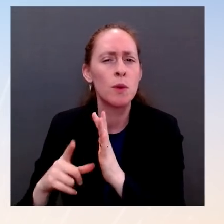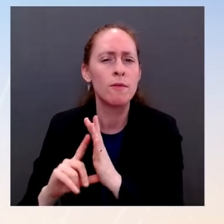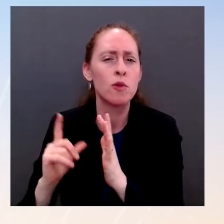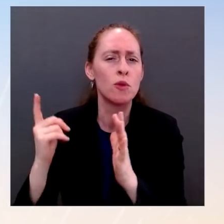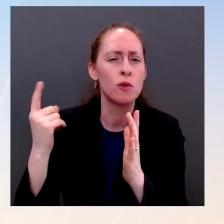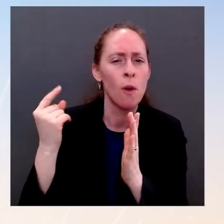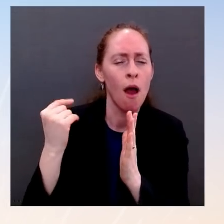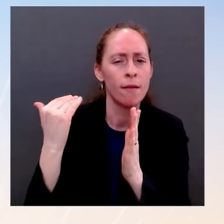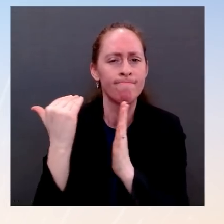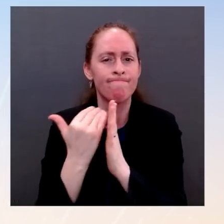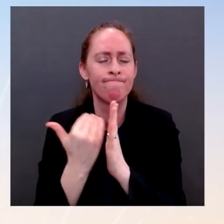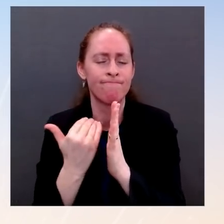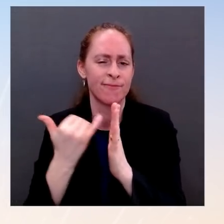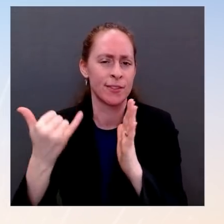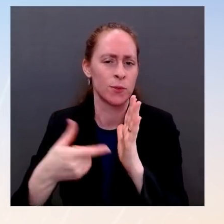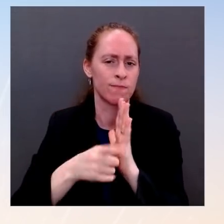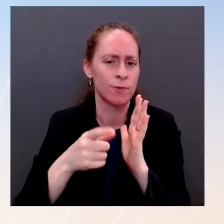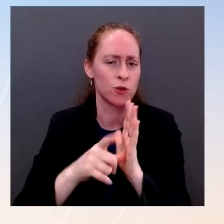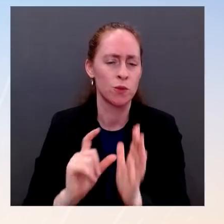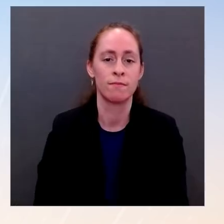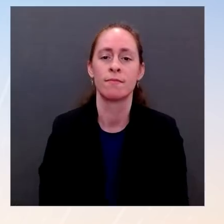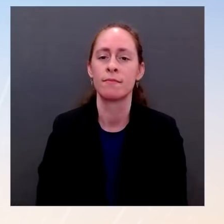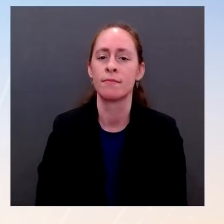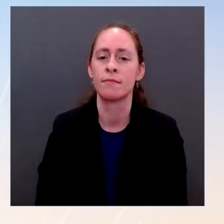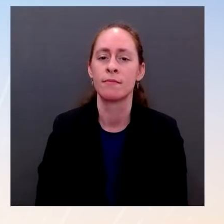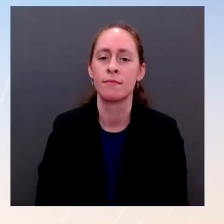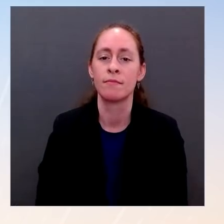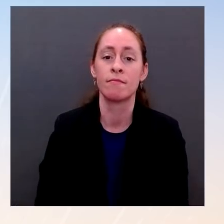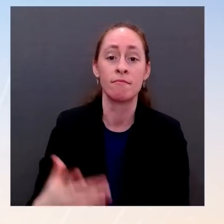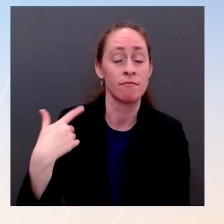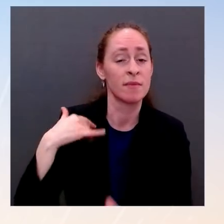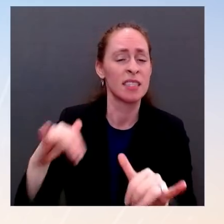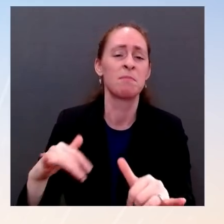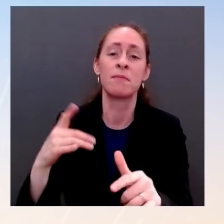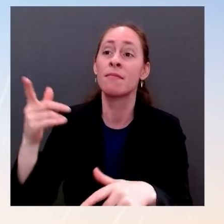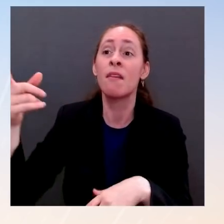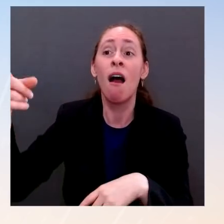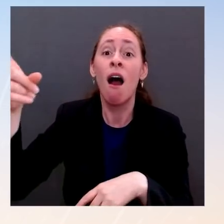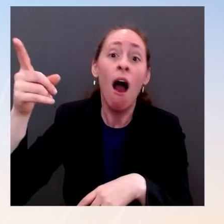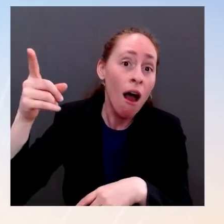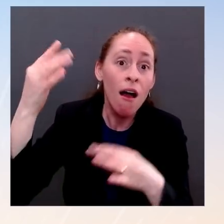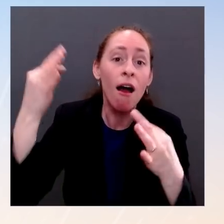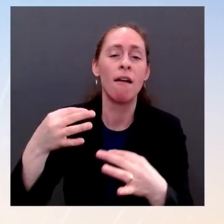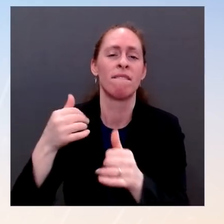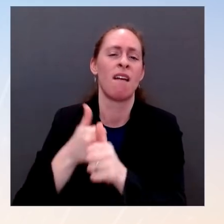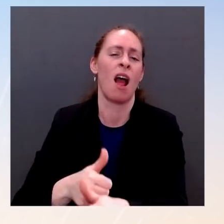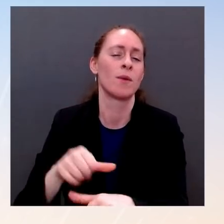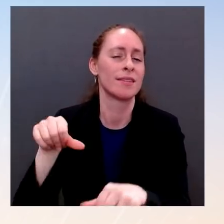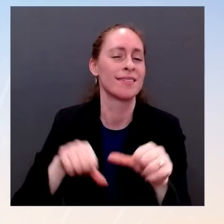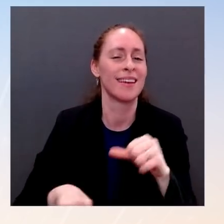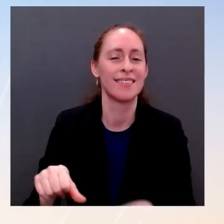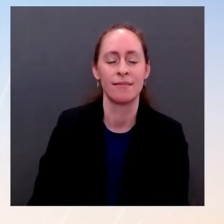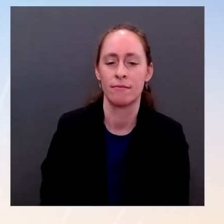they make on science. The Press: Jen, is the assumption though that Democratic governors and Republican governors in all these states are not basing decisions on data and science?